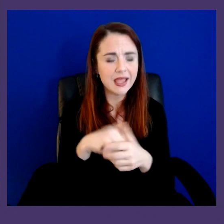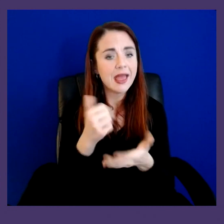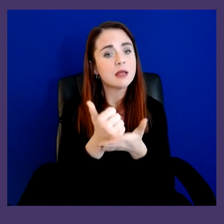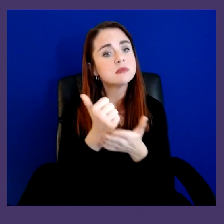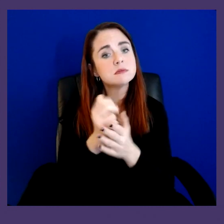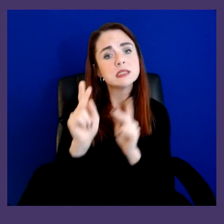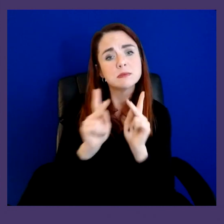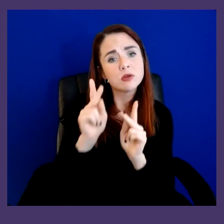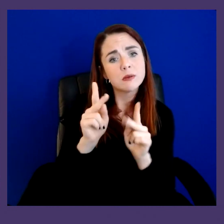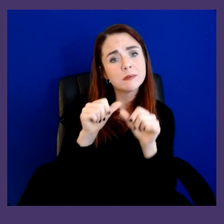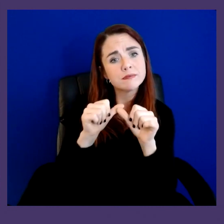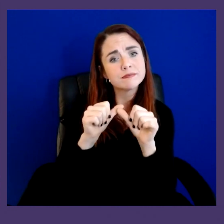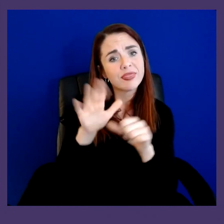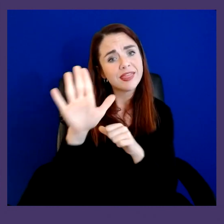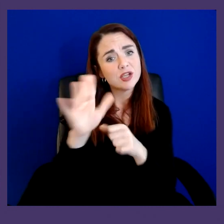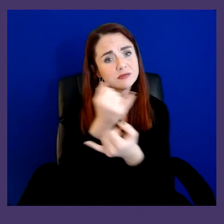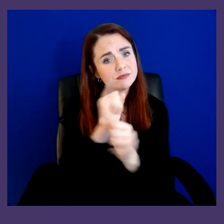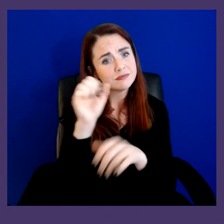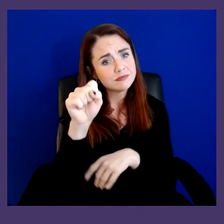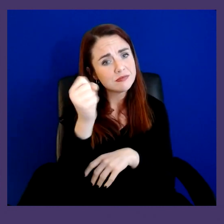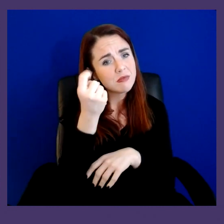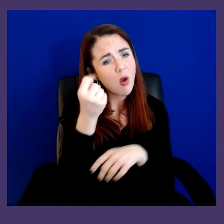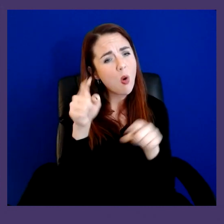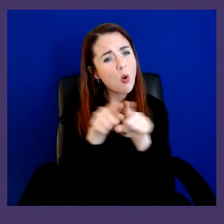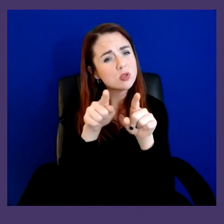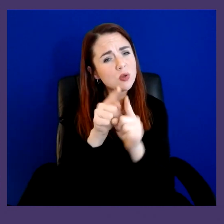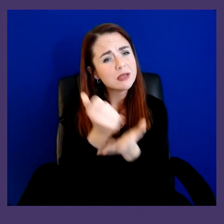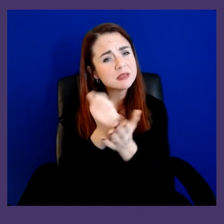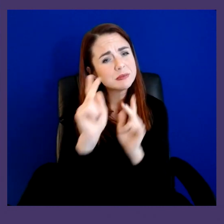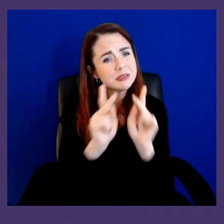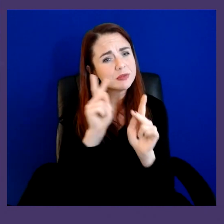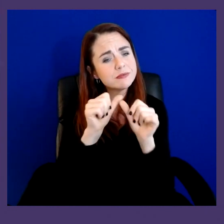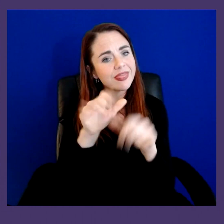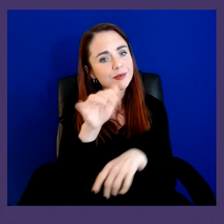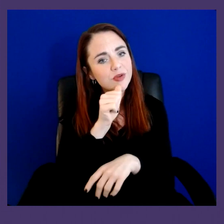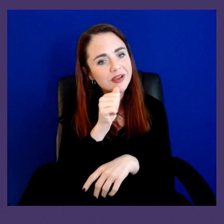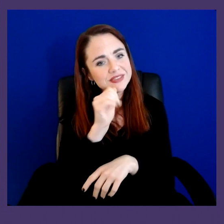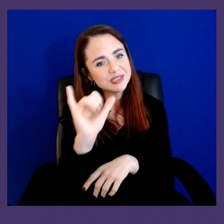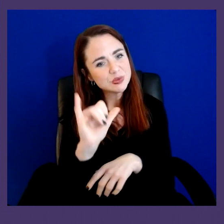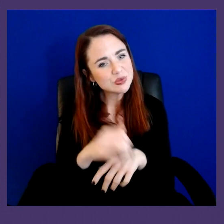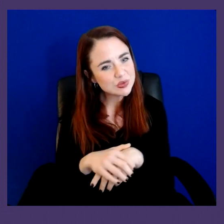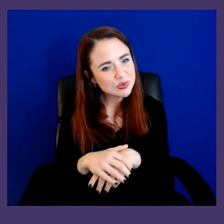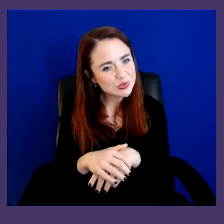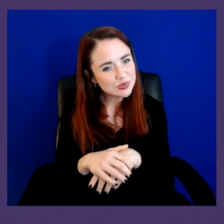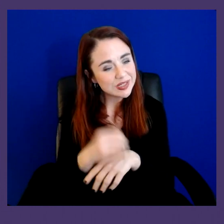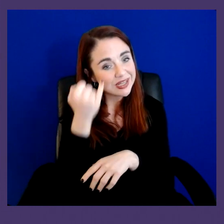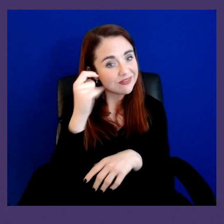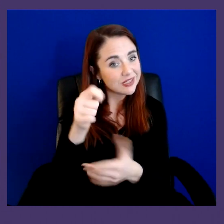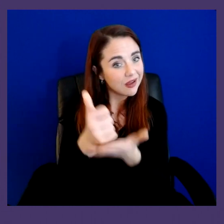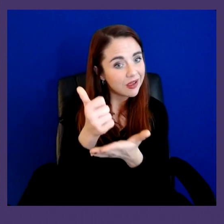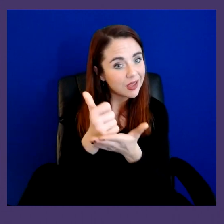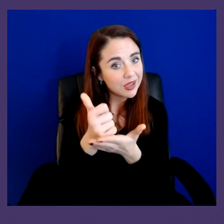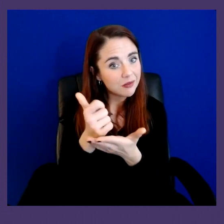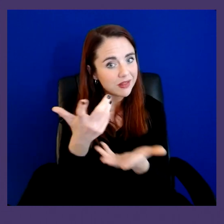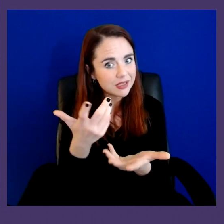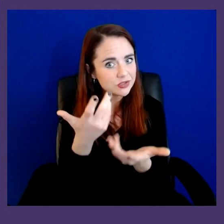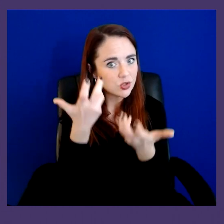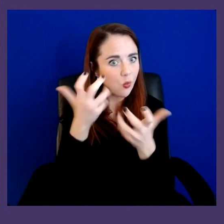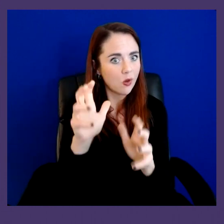but it also helps people maintain their privacy. If they need assistance and they don't necessarily want to share out information with a sighted volunteer,